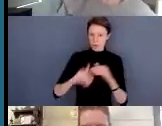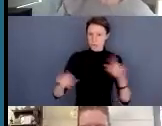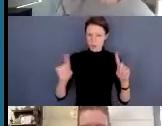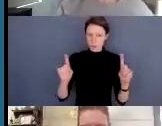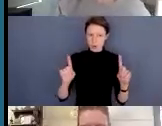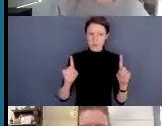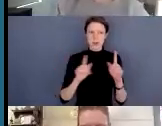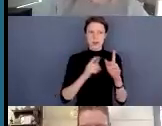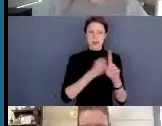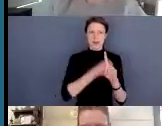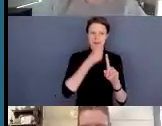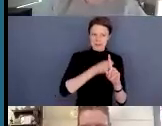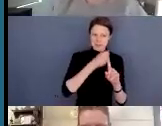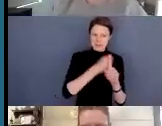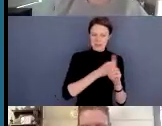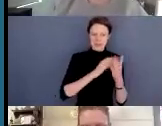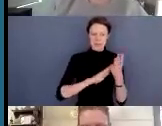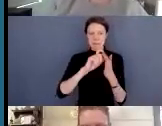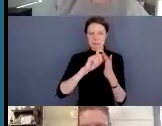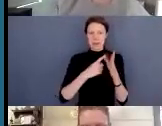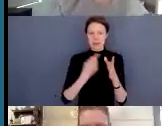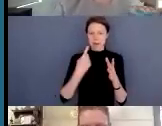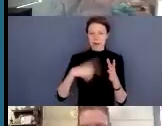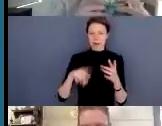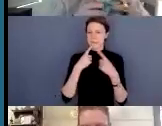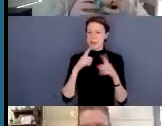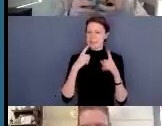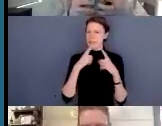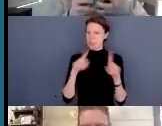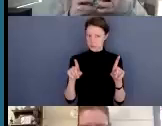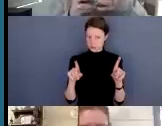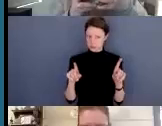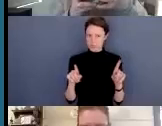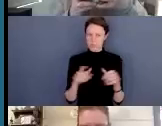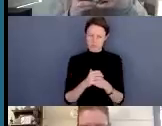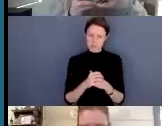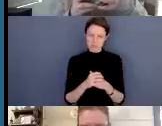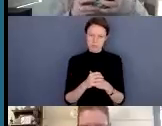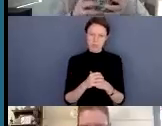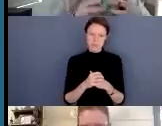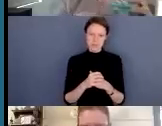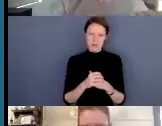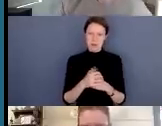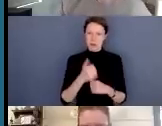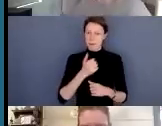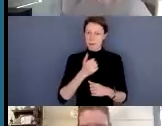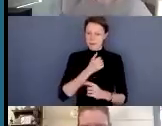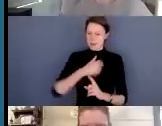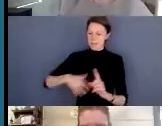media and messaging. So my background. Before coming to VCOSS and being in this role for